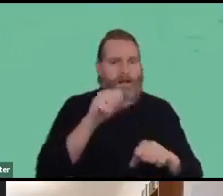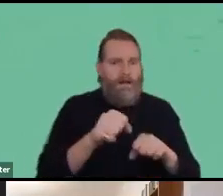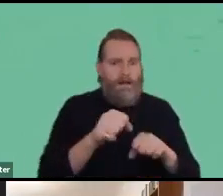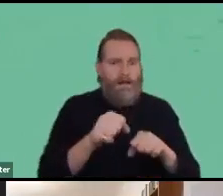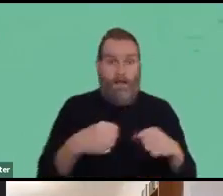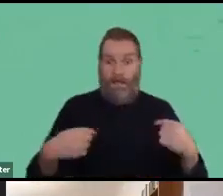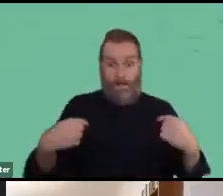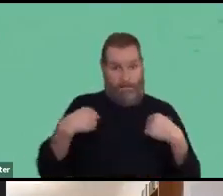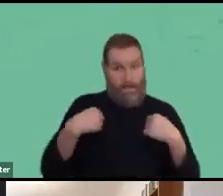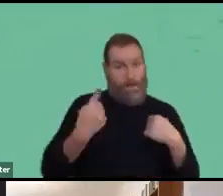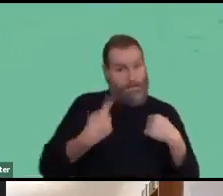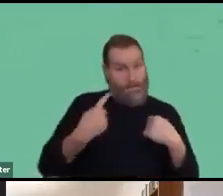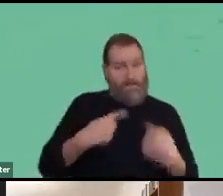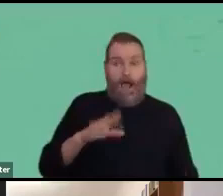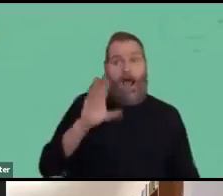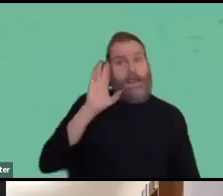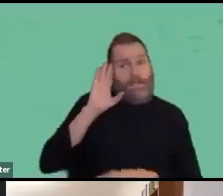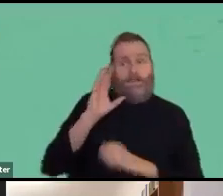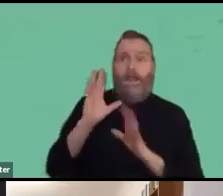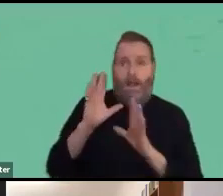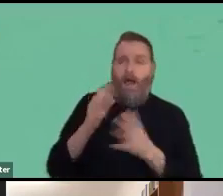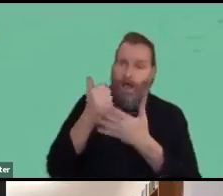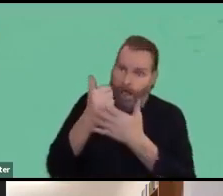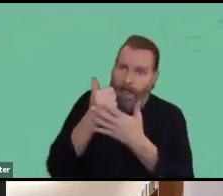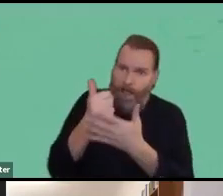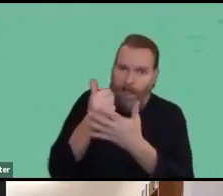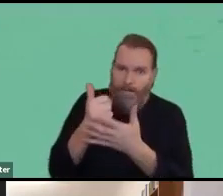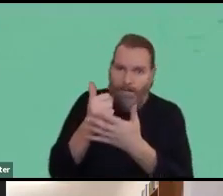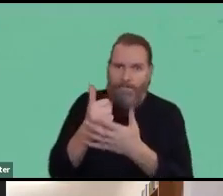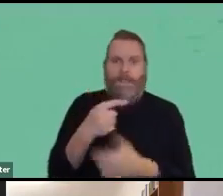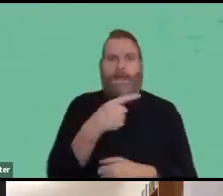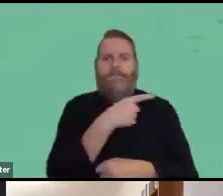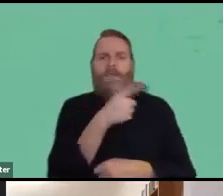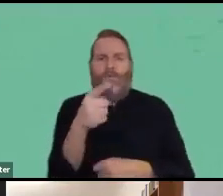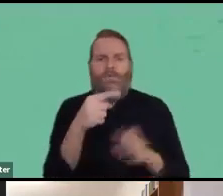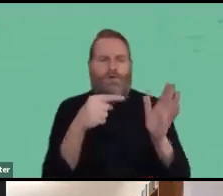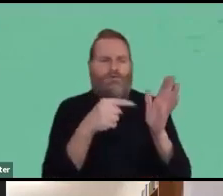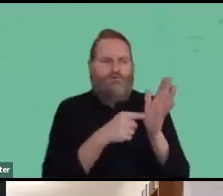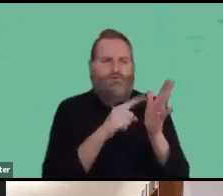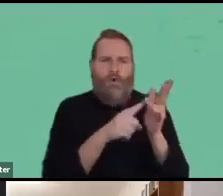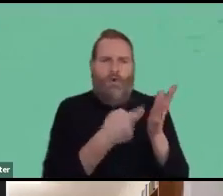do something about it but even if you just get to those Tory MPs who haven't done anything about it